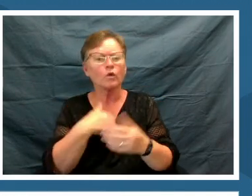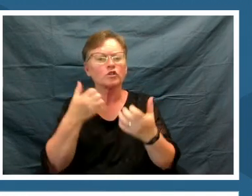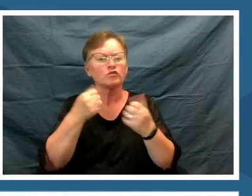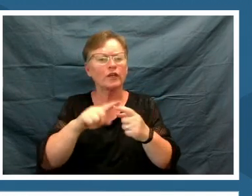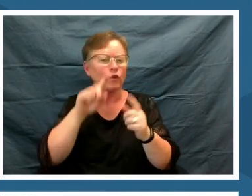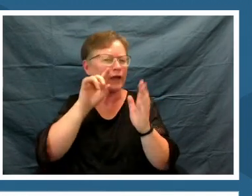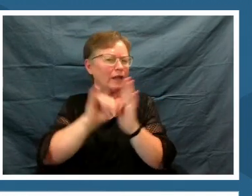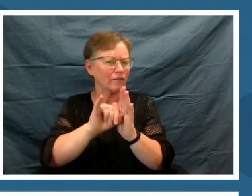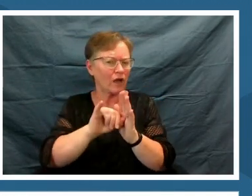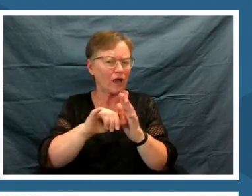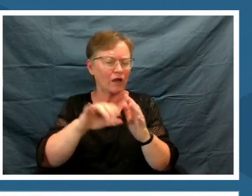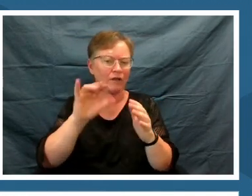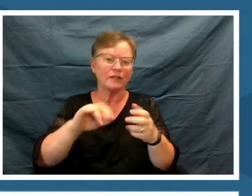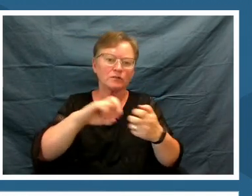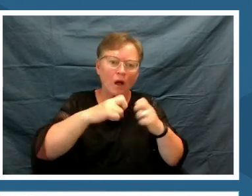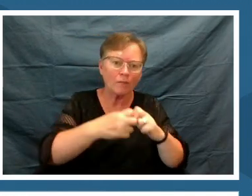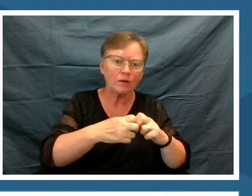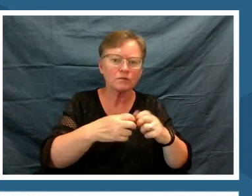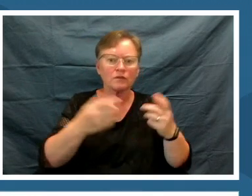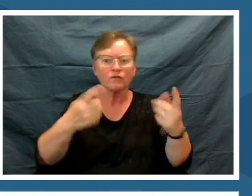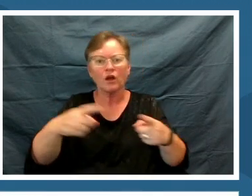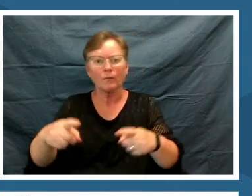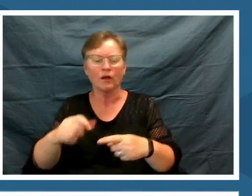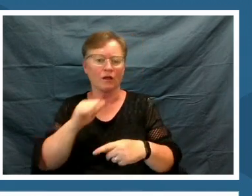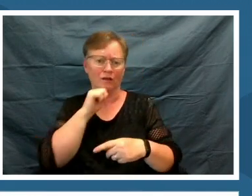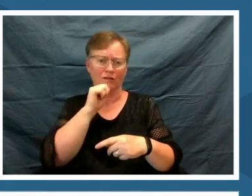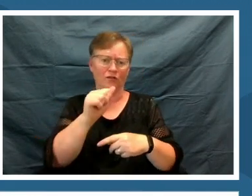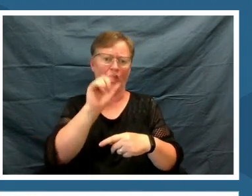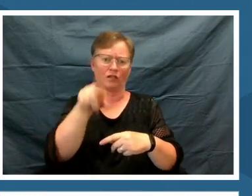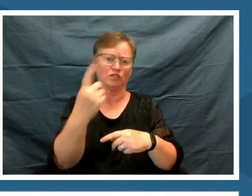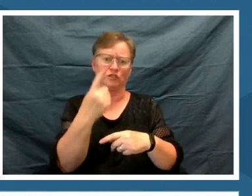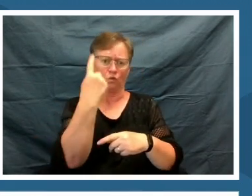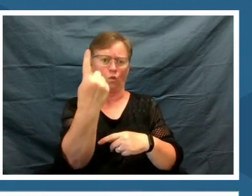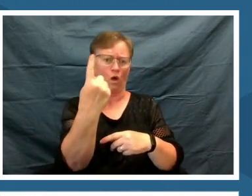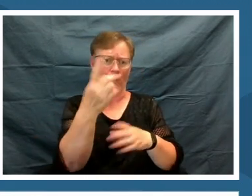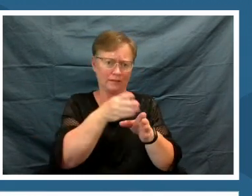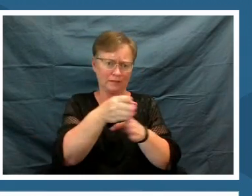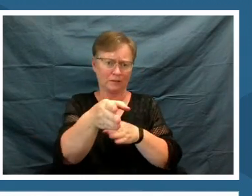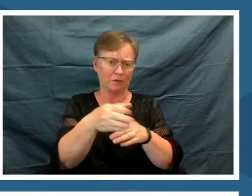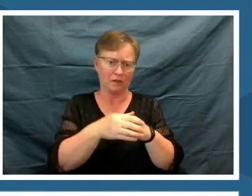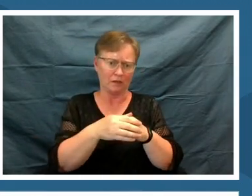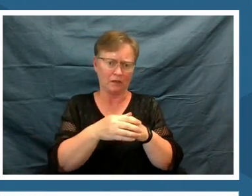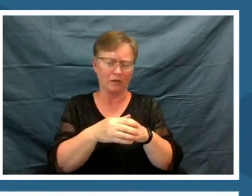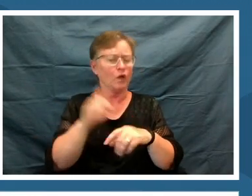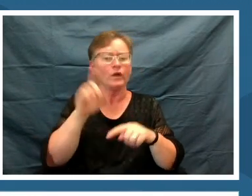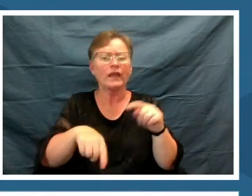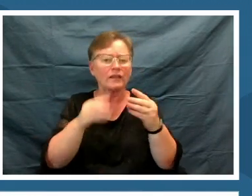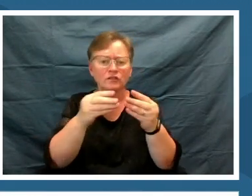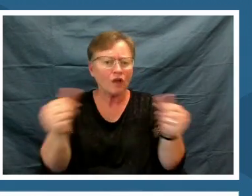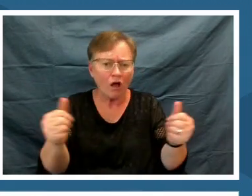don't exist in one discipline and we can't tackle them with just one